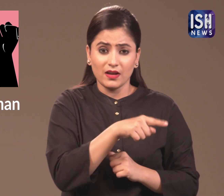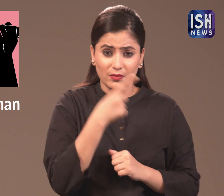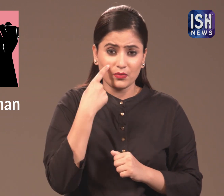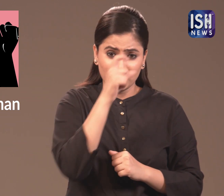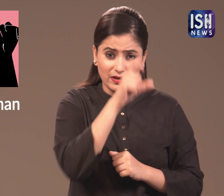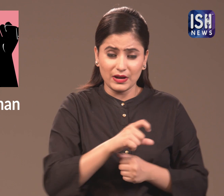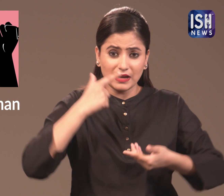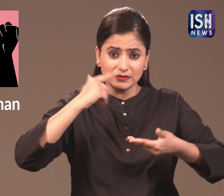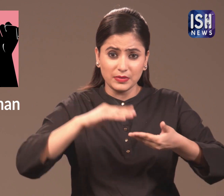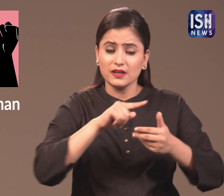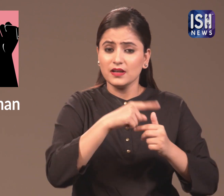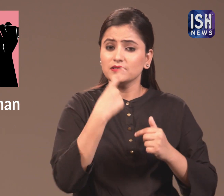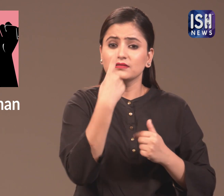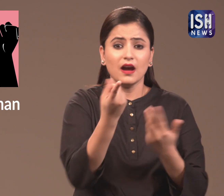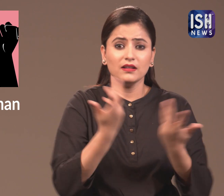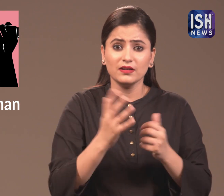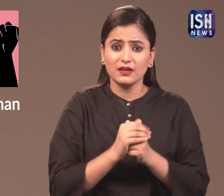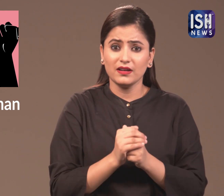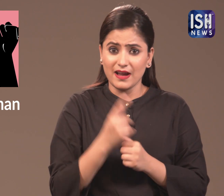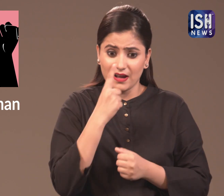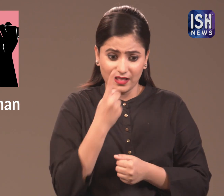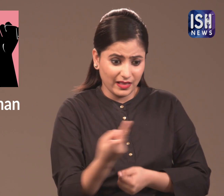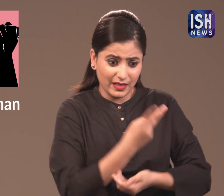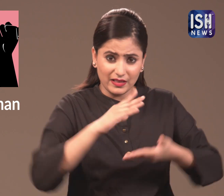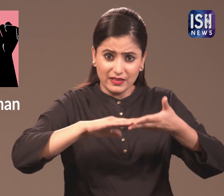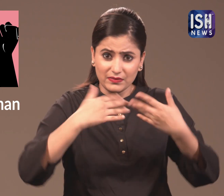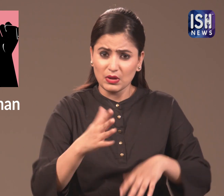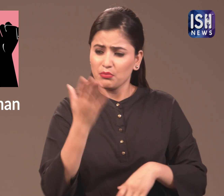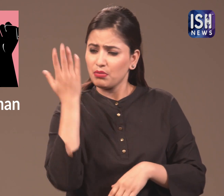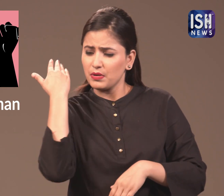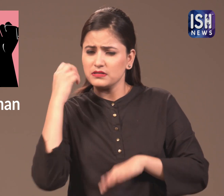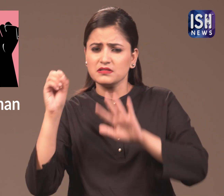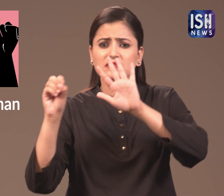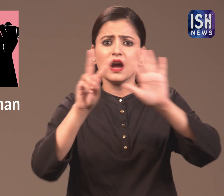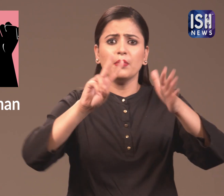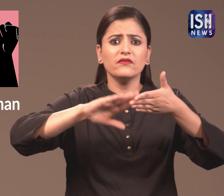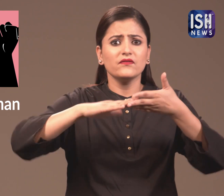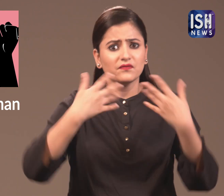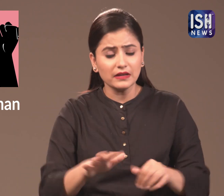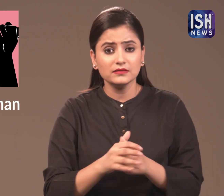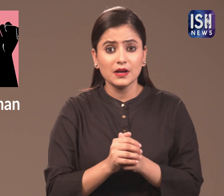The husband said that they got married only seven months back.